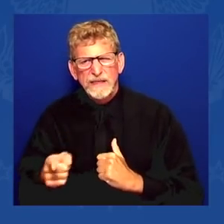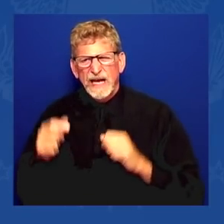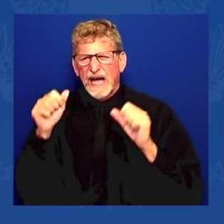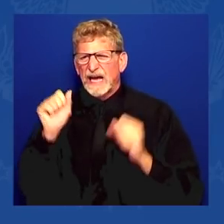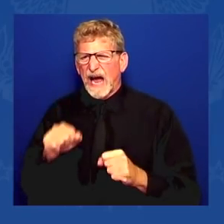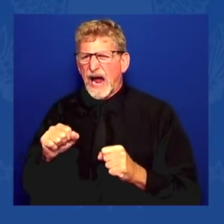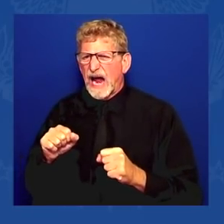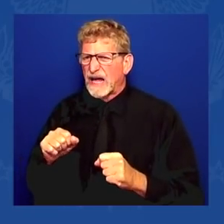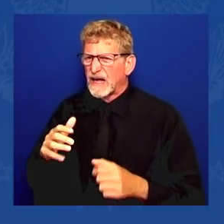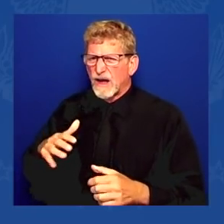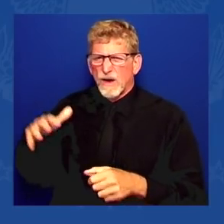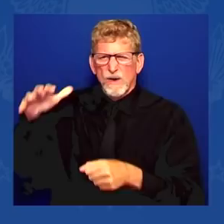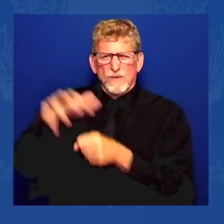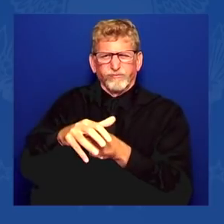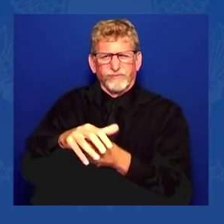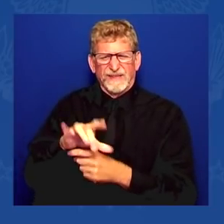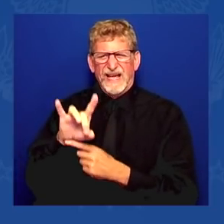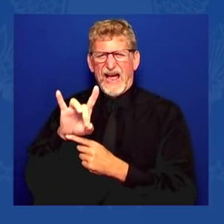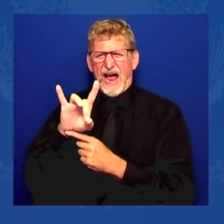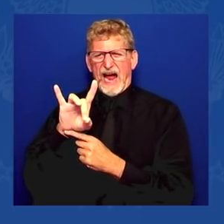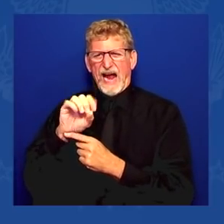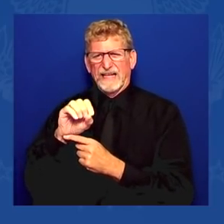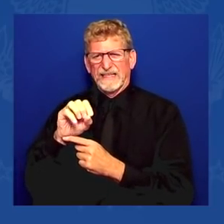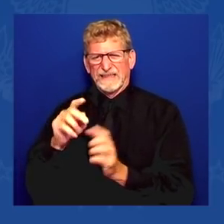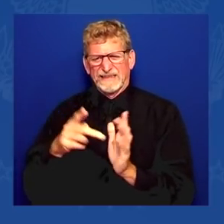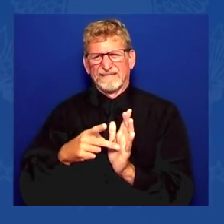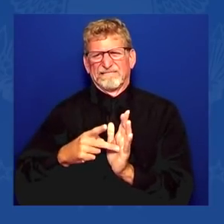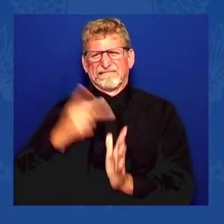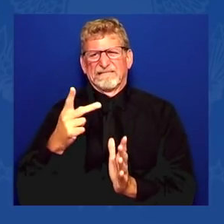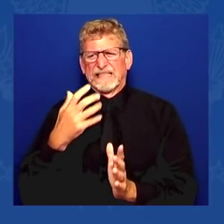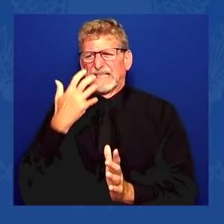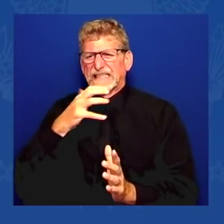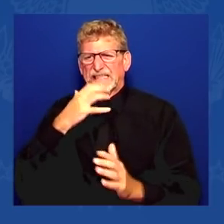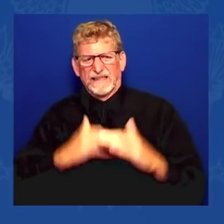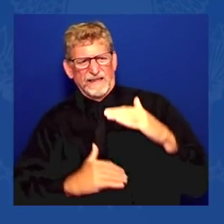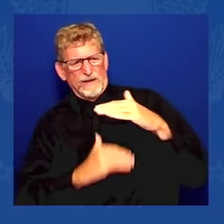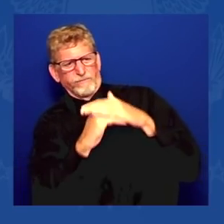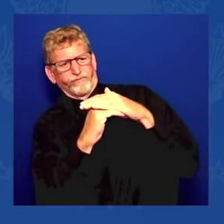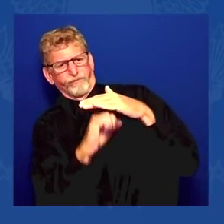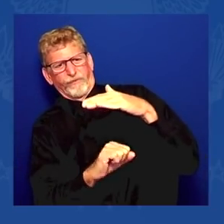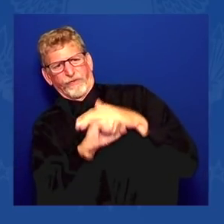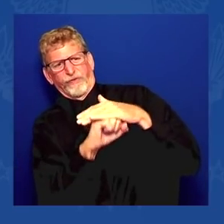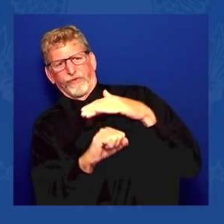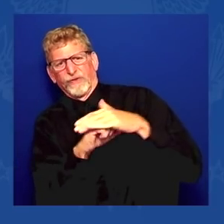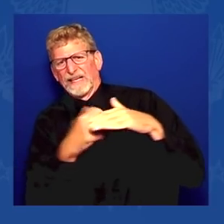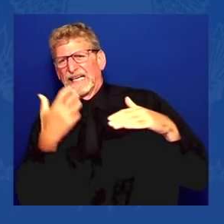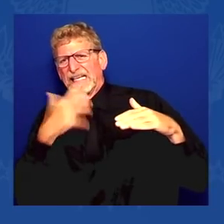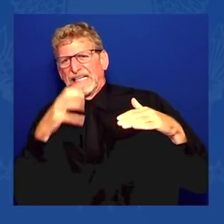than carbon dioxide in its first 20 years in the atmosphere. And, look, this is an important first step